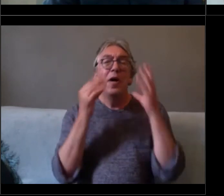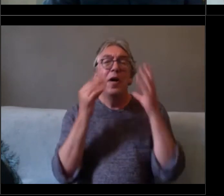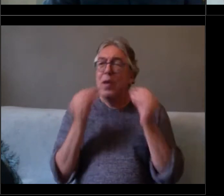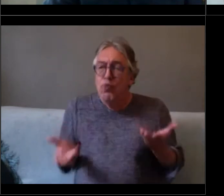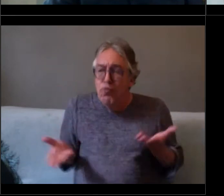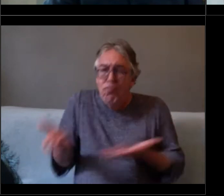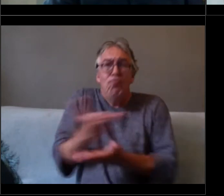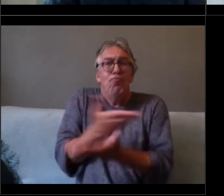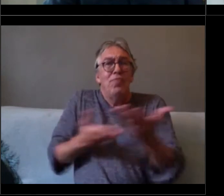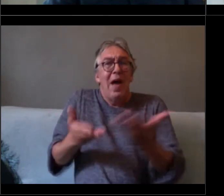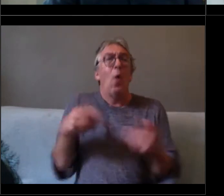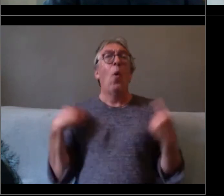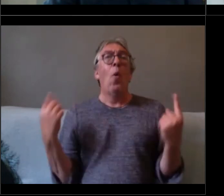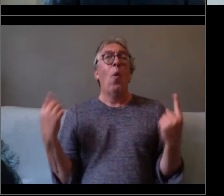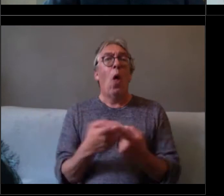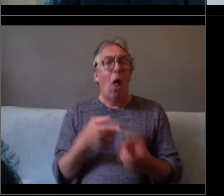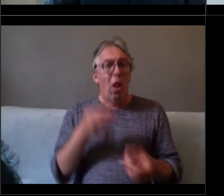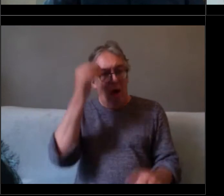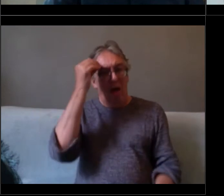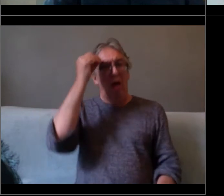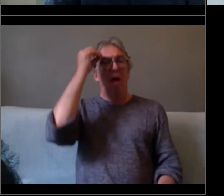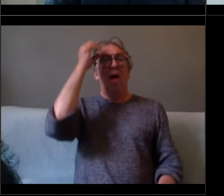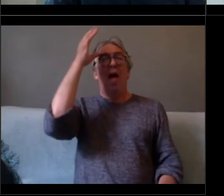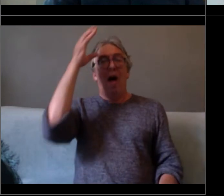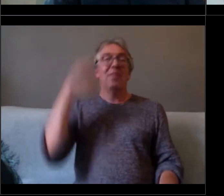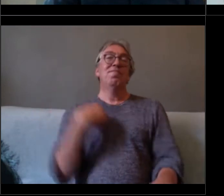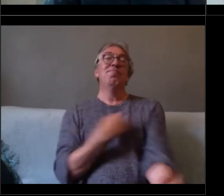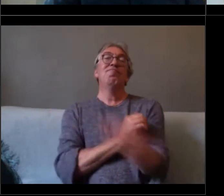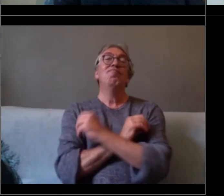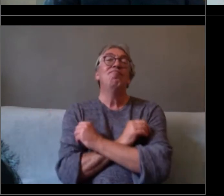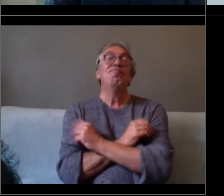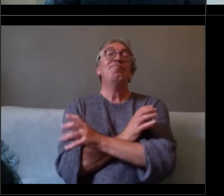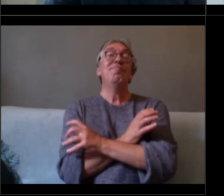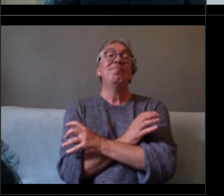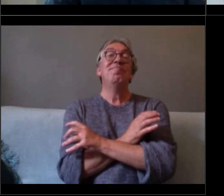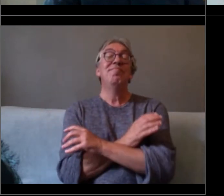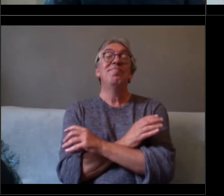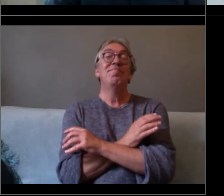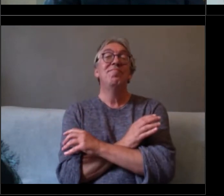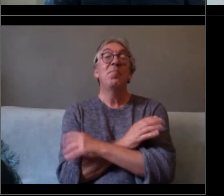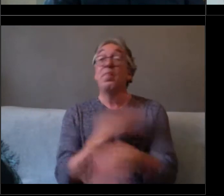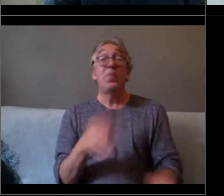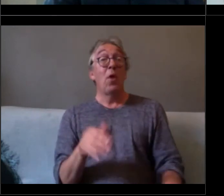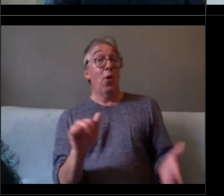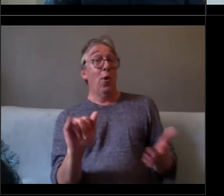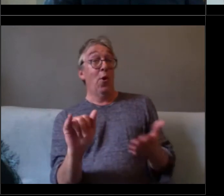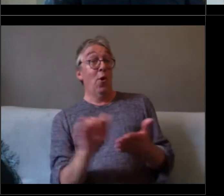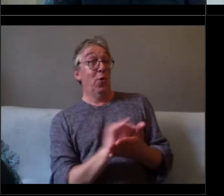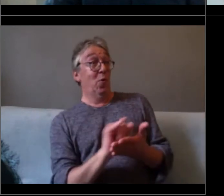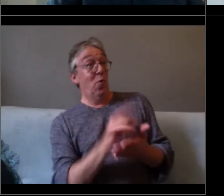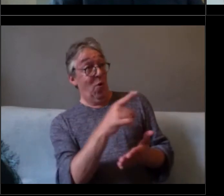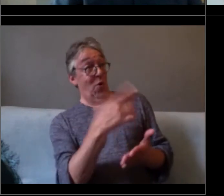our abilities to do inclusive volunteering. Vibhu, do you have final things you want to share?